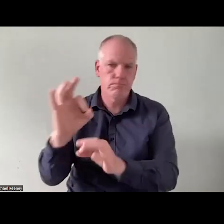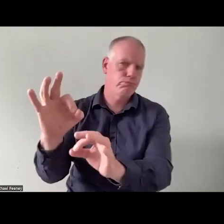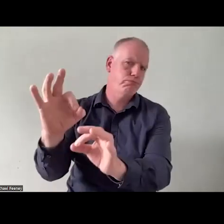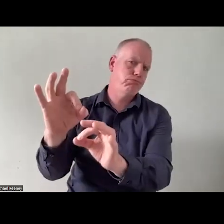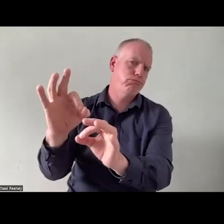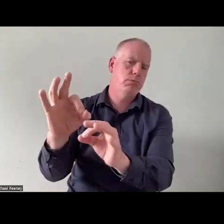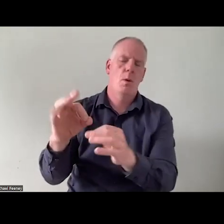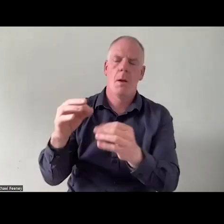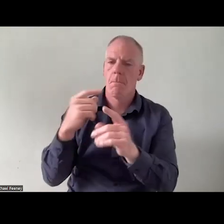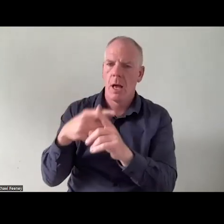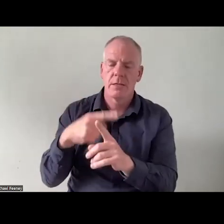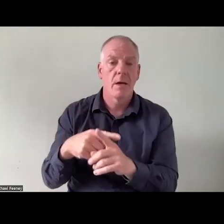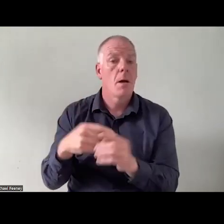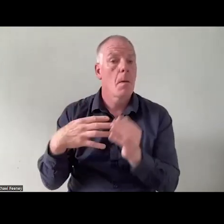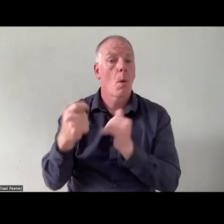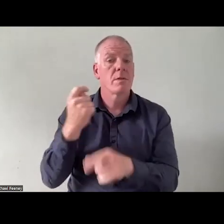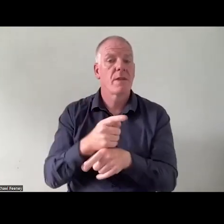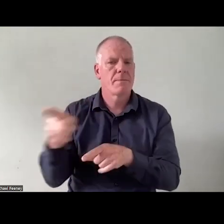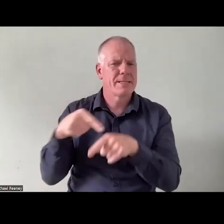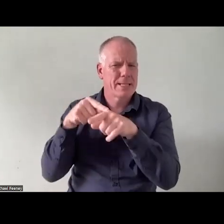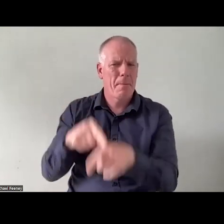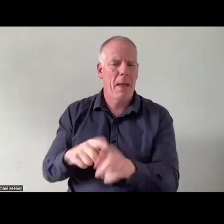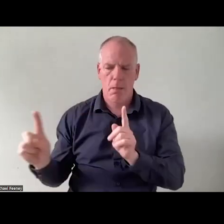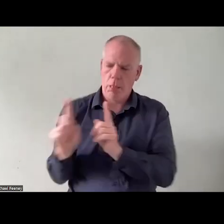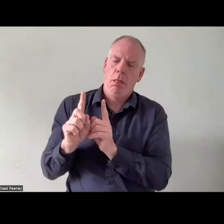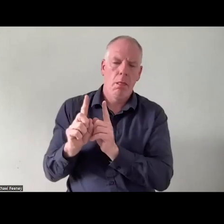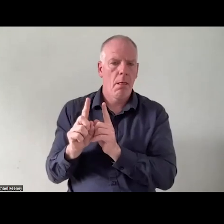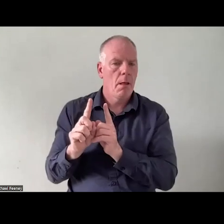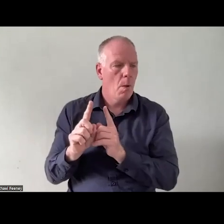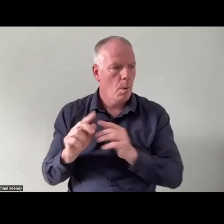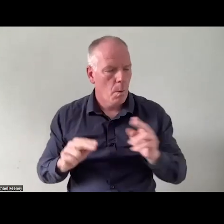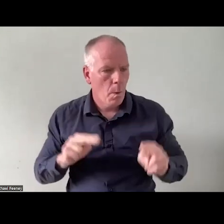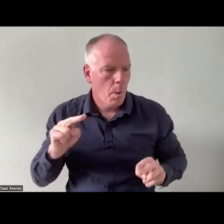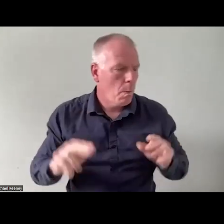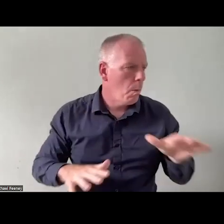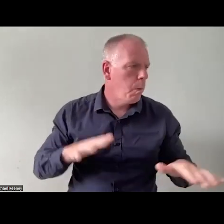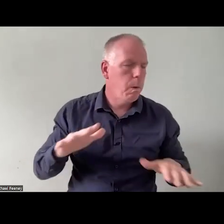because people who generally were so dependent on others, found this new level of independence again